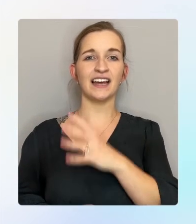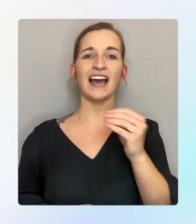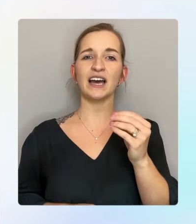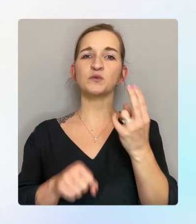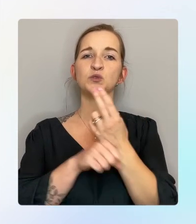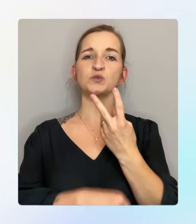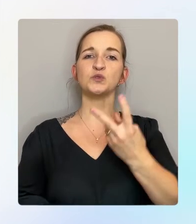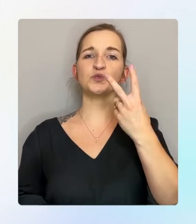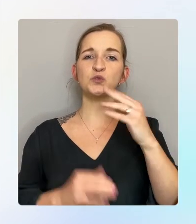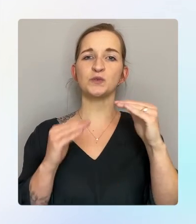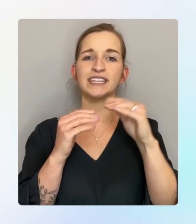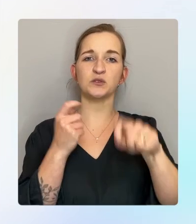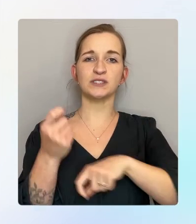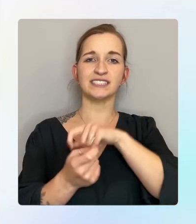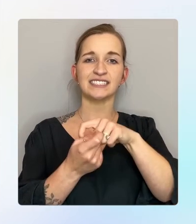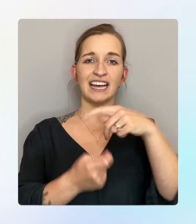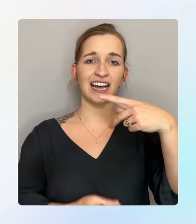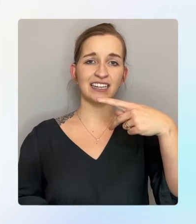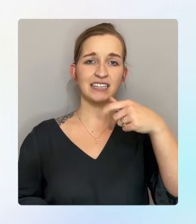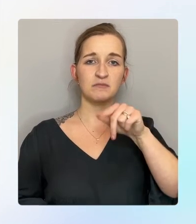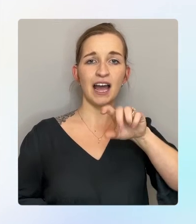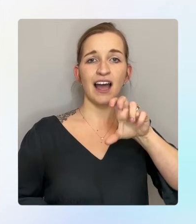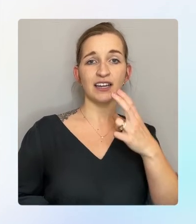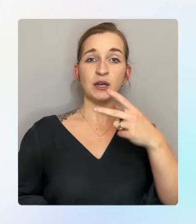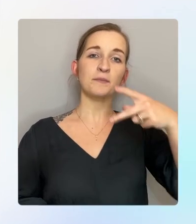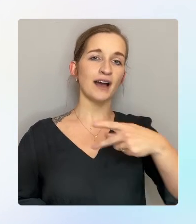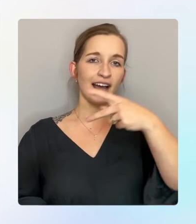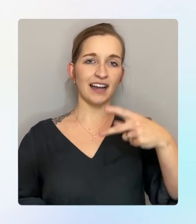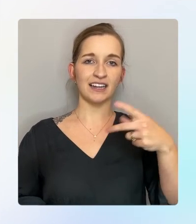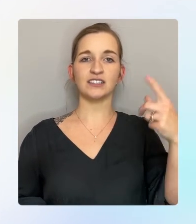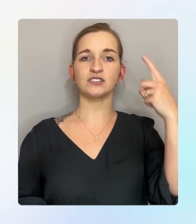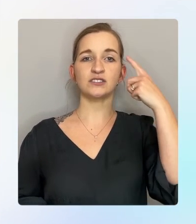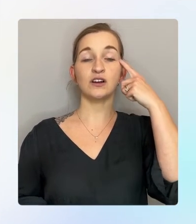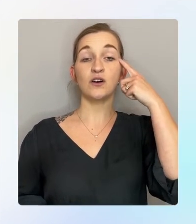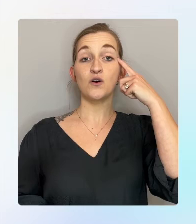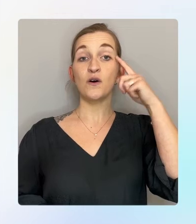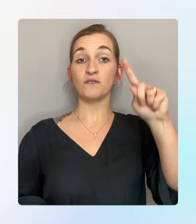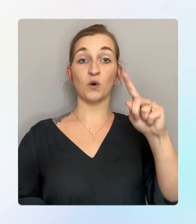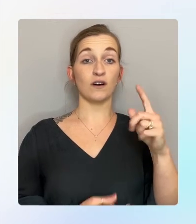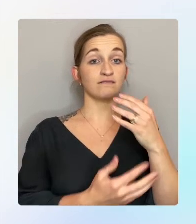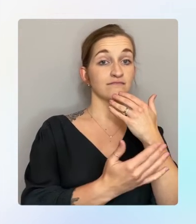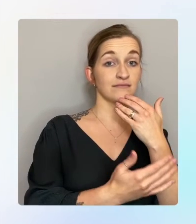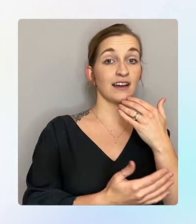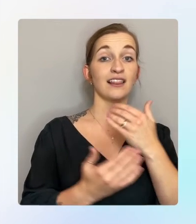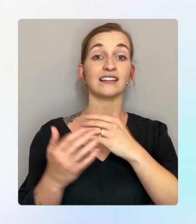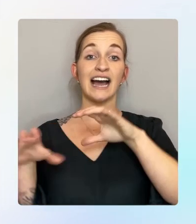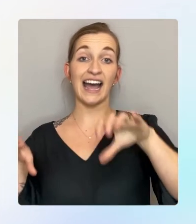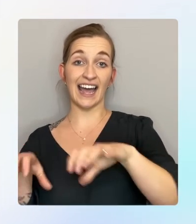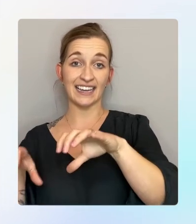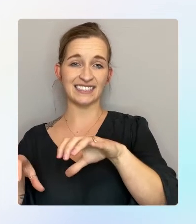we can use two "equals exactly" patches to give us booleans for "Is idle?" and "Is active?" We'll be connecting them